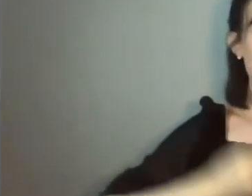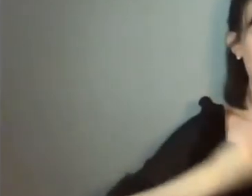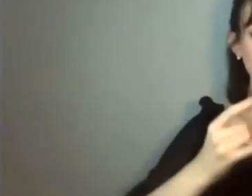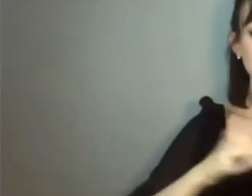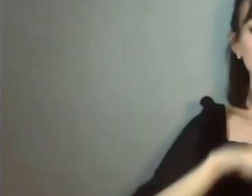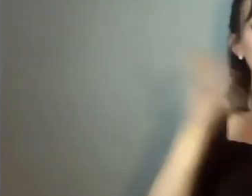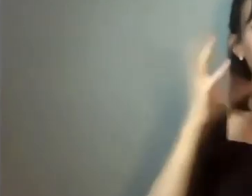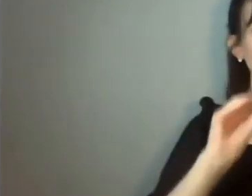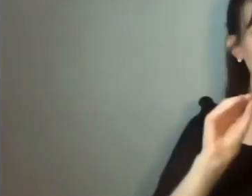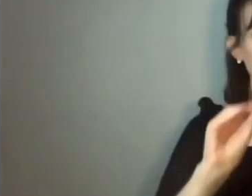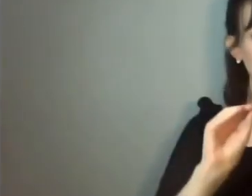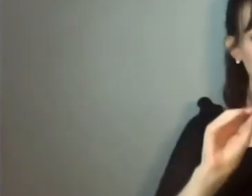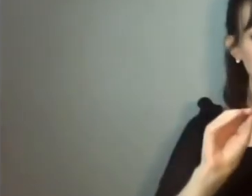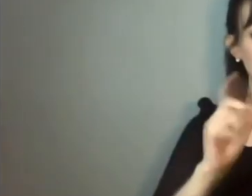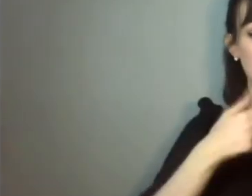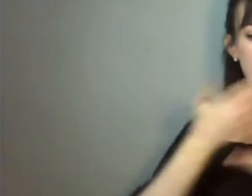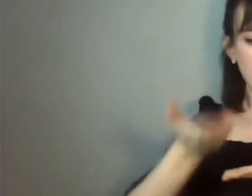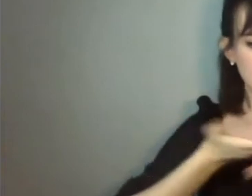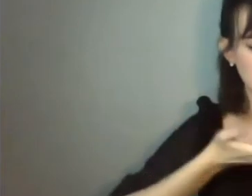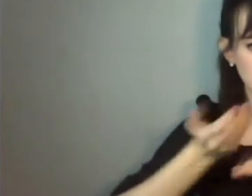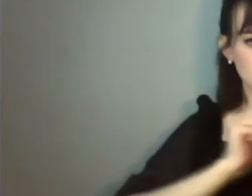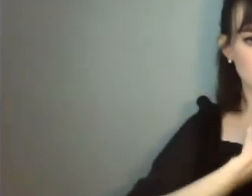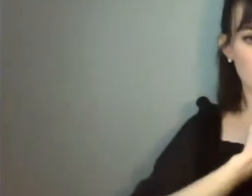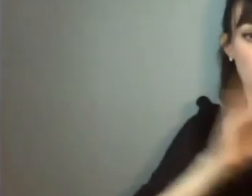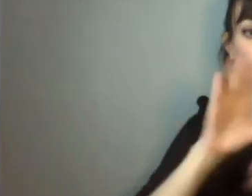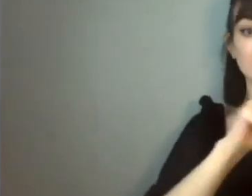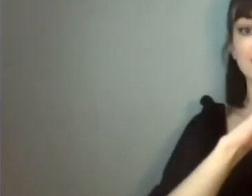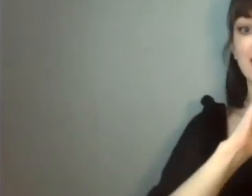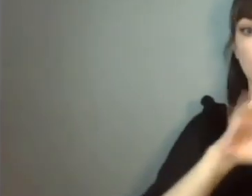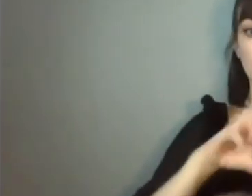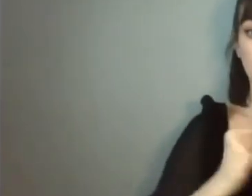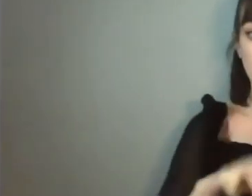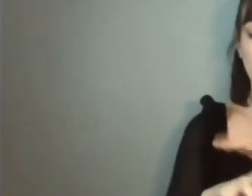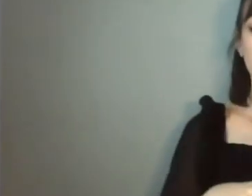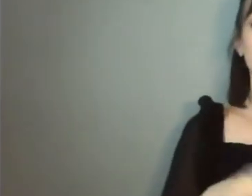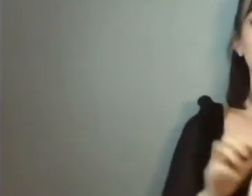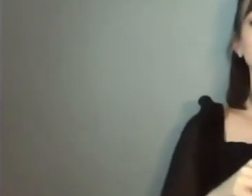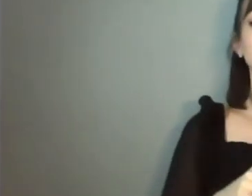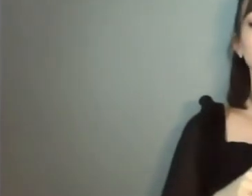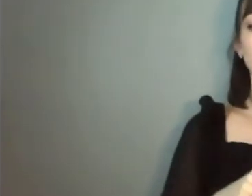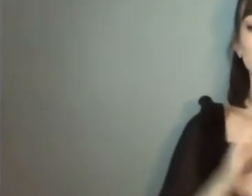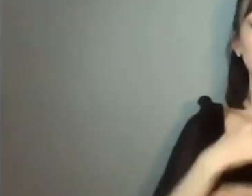and engagement with all stakeholders. I have seen it and I think members will agree,